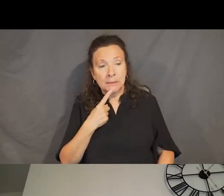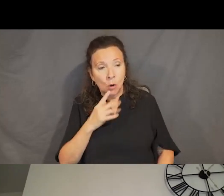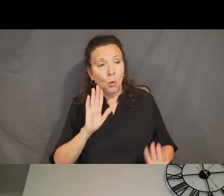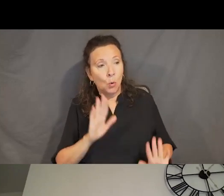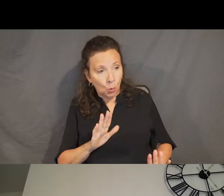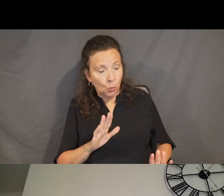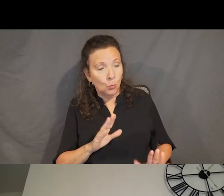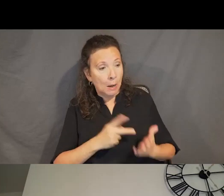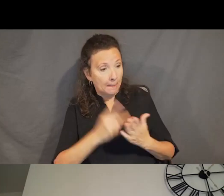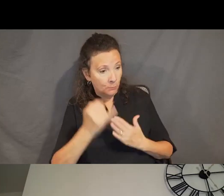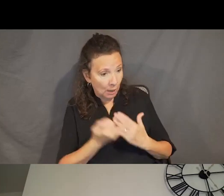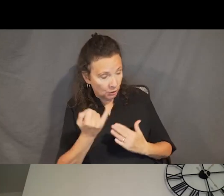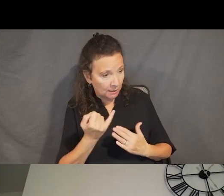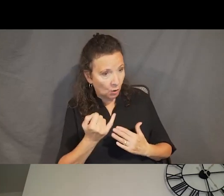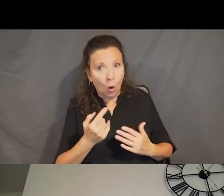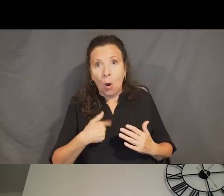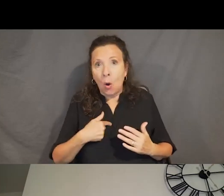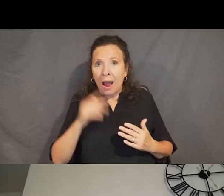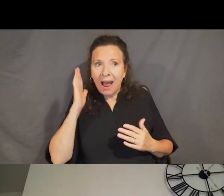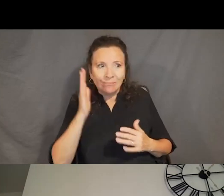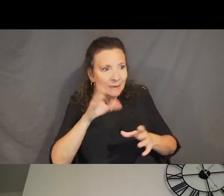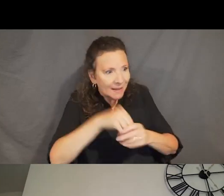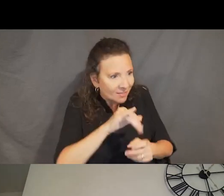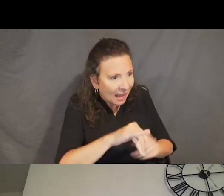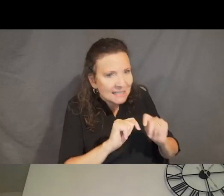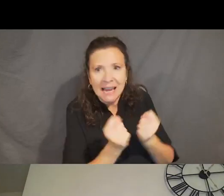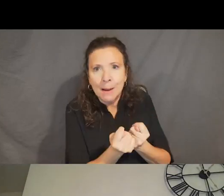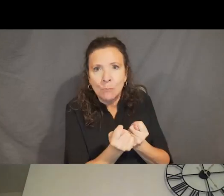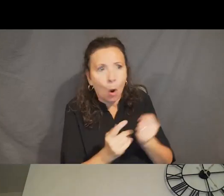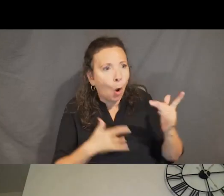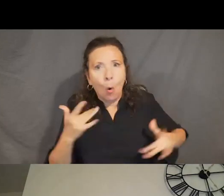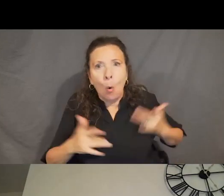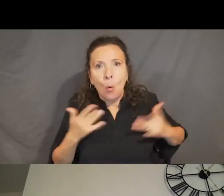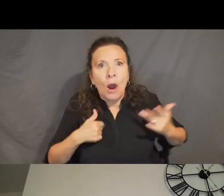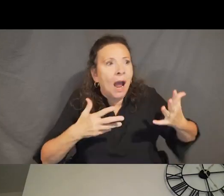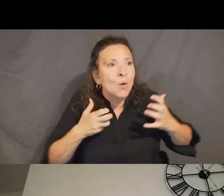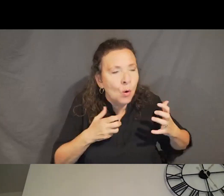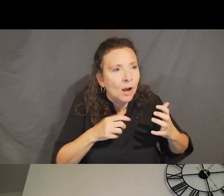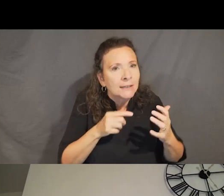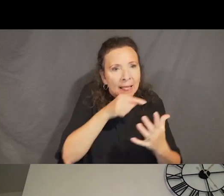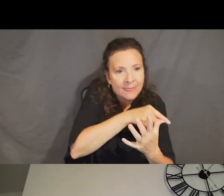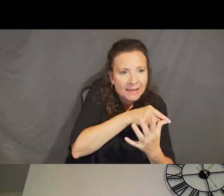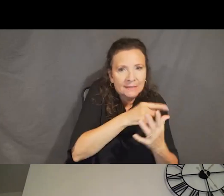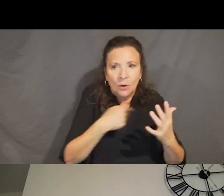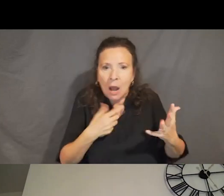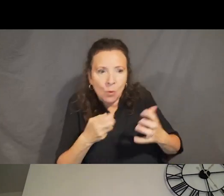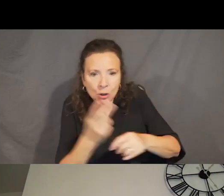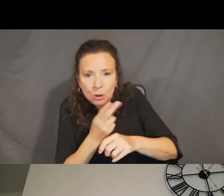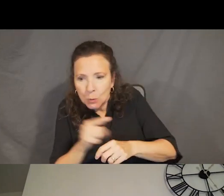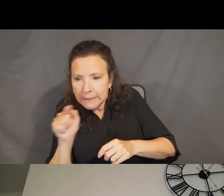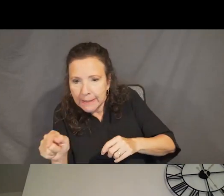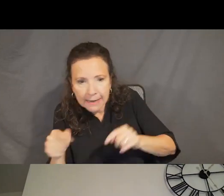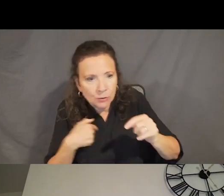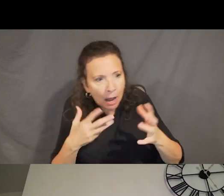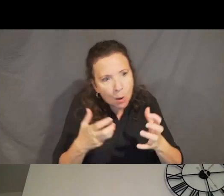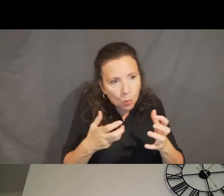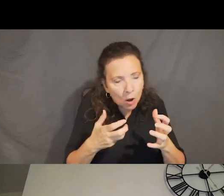on. They get excited. "Oh, I want to do this" or "I want to use this" or "I want this to look like